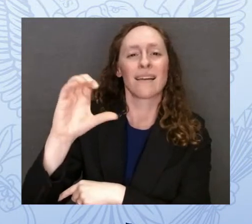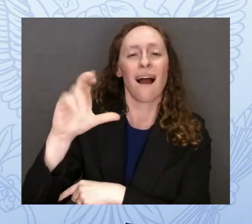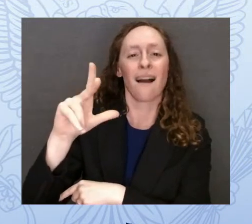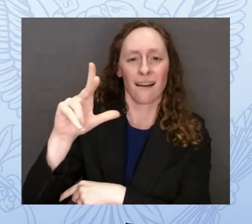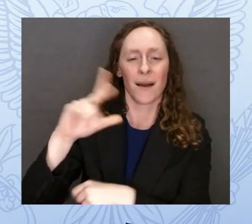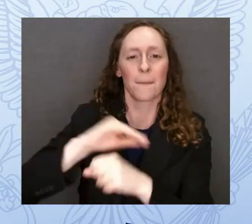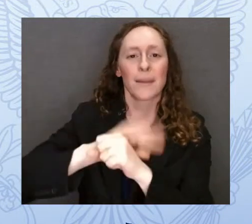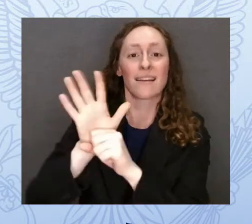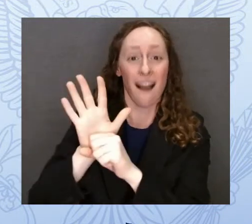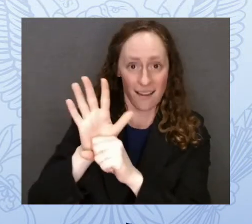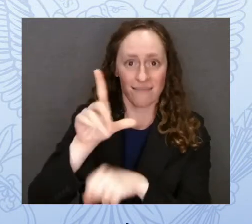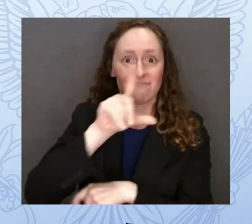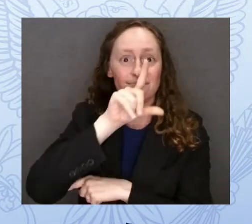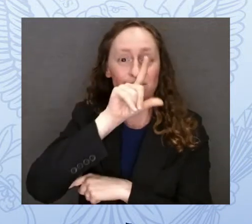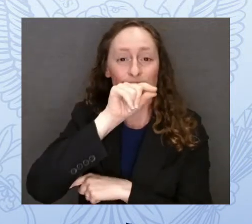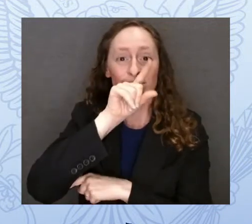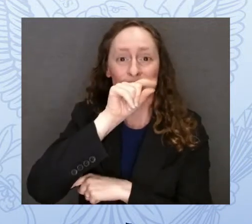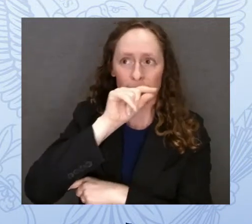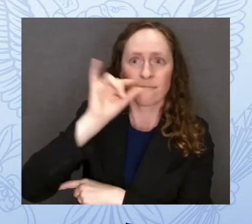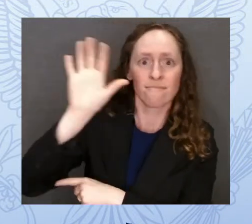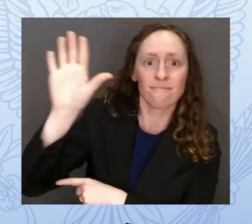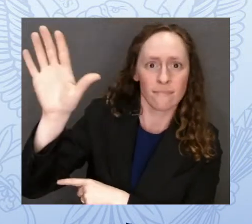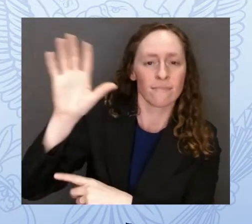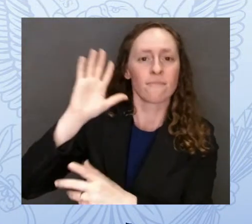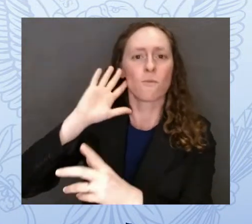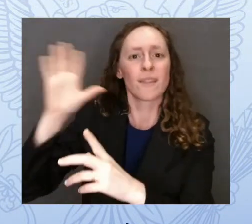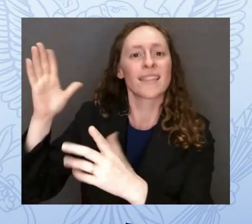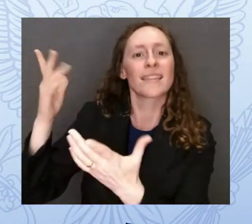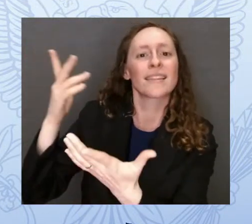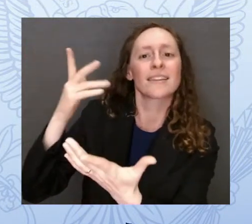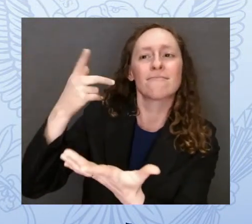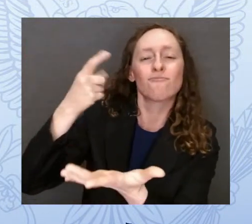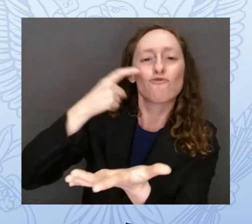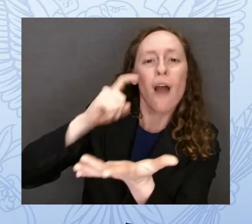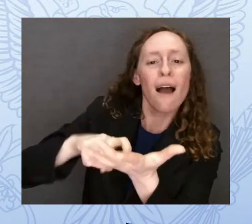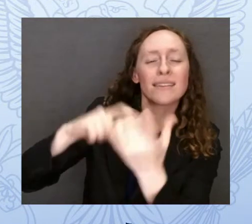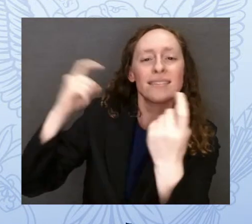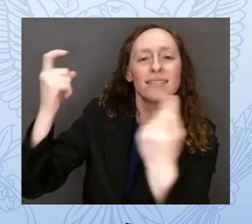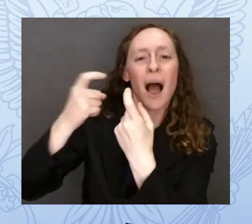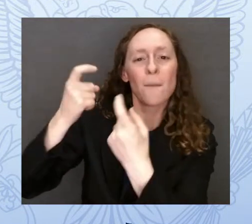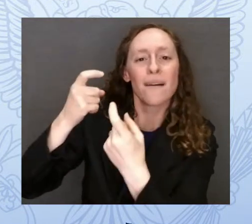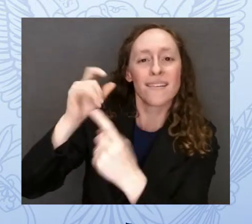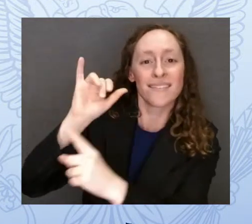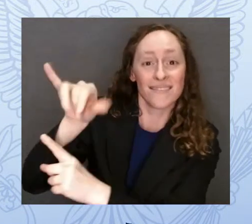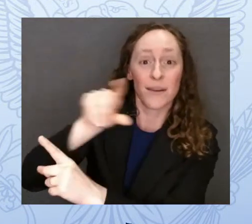when it extends its tail unveiling, its colorful beauty, majesty, and strength.